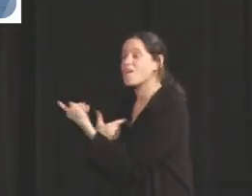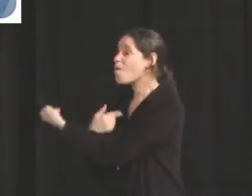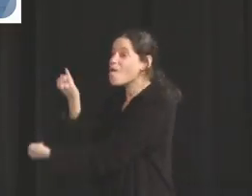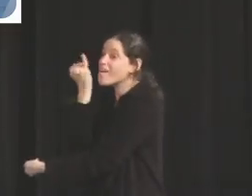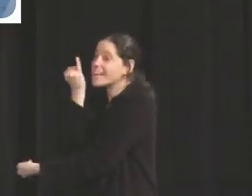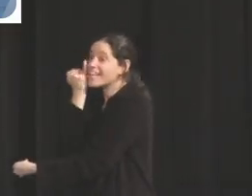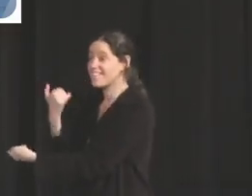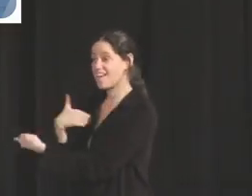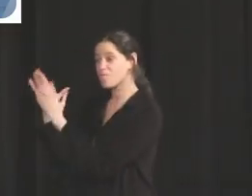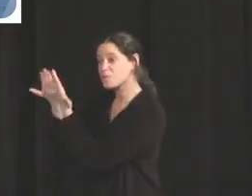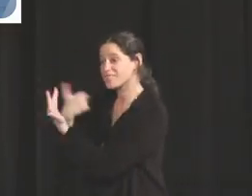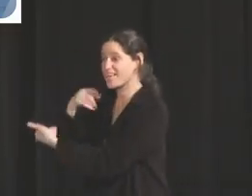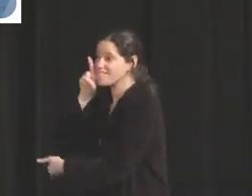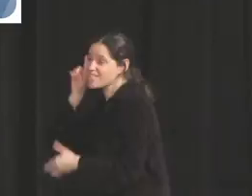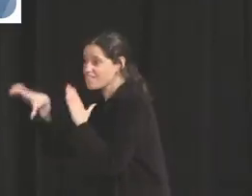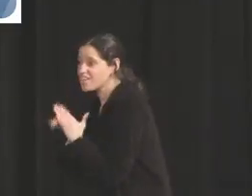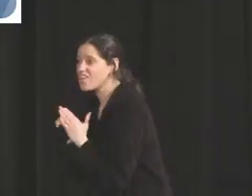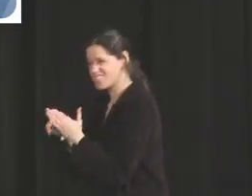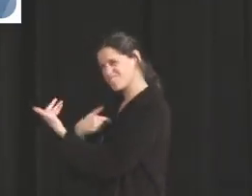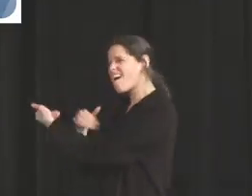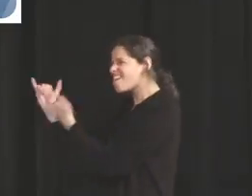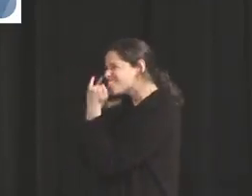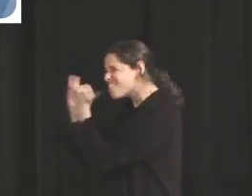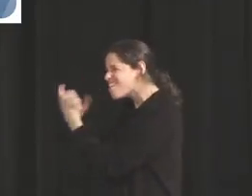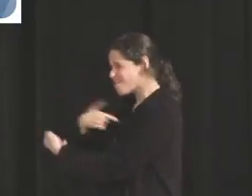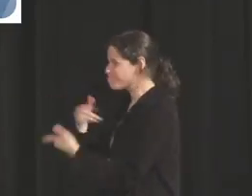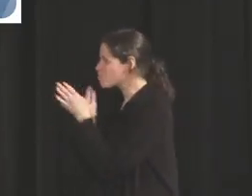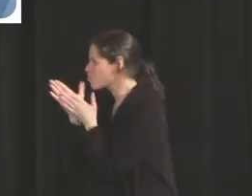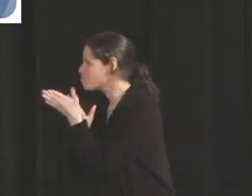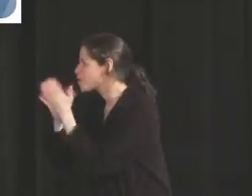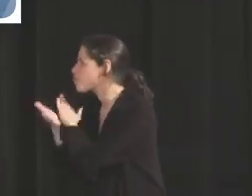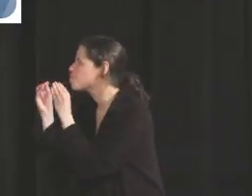that makes me want to read. And if there's deaf characters in a book,